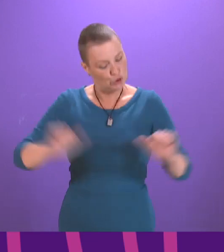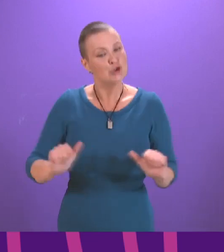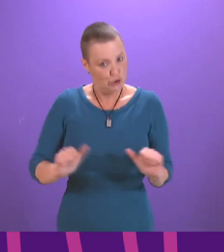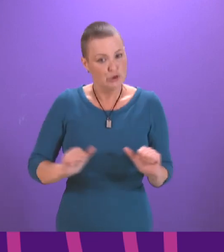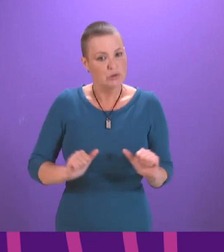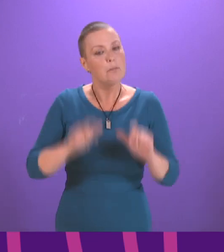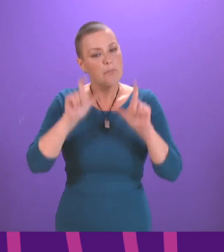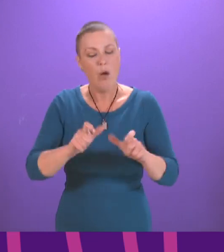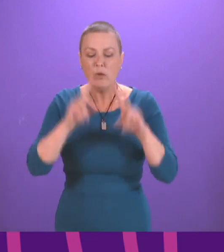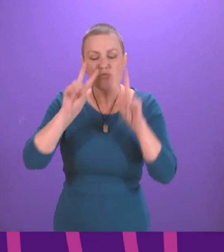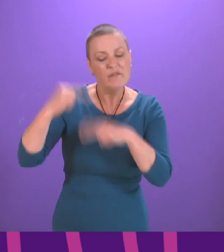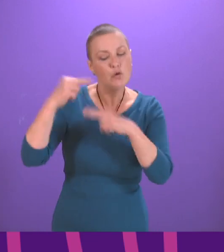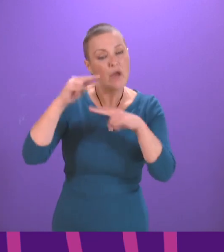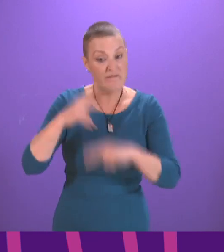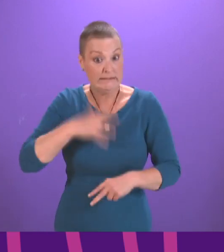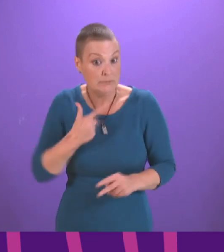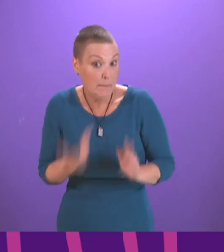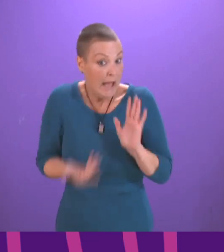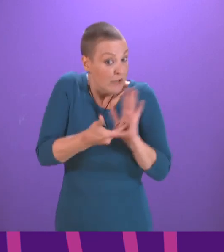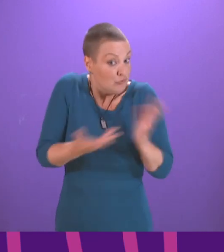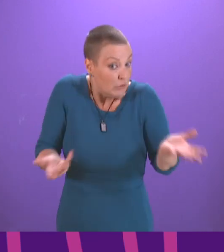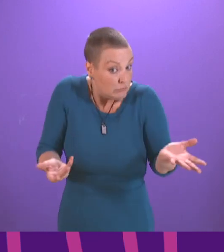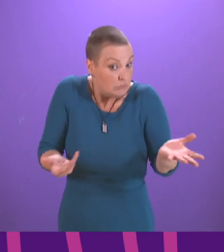we keep under review whether there needs to be further extension.